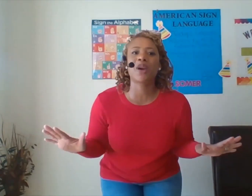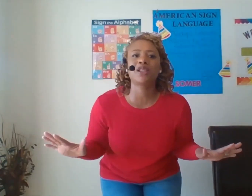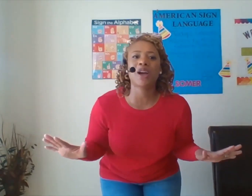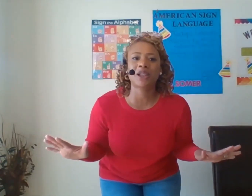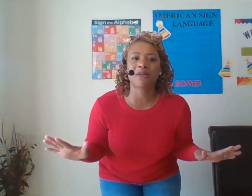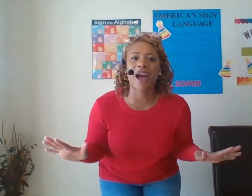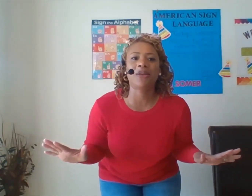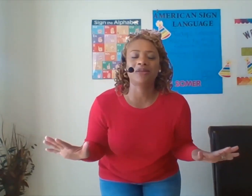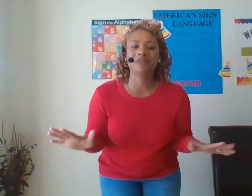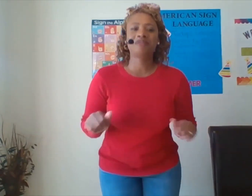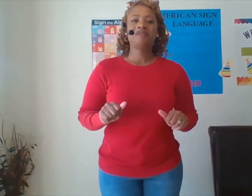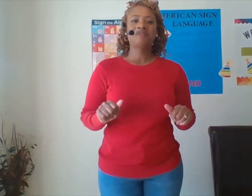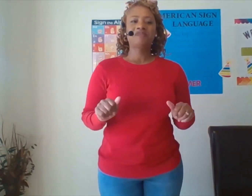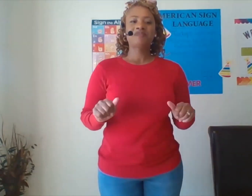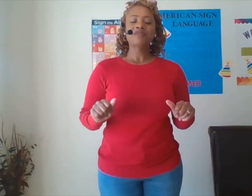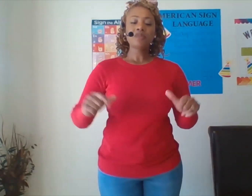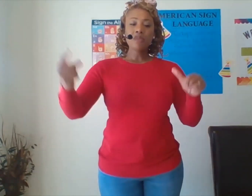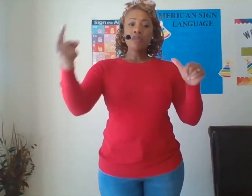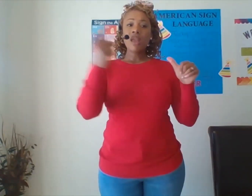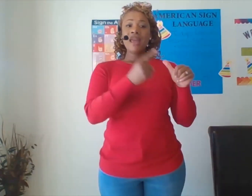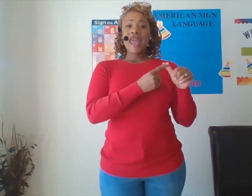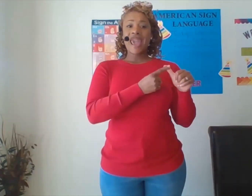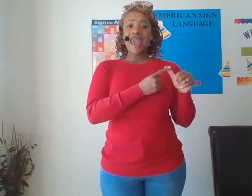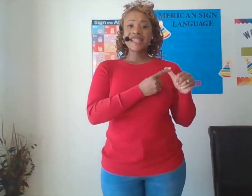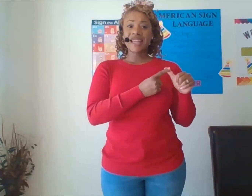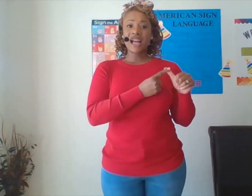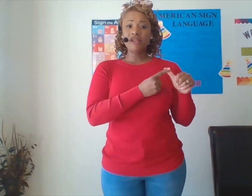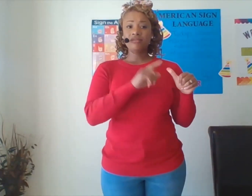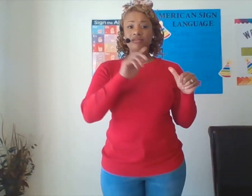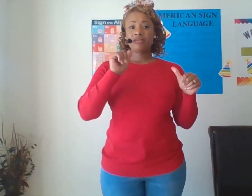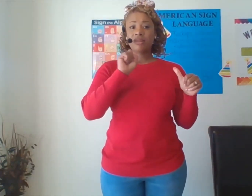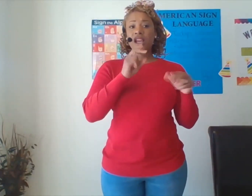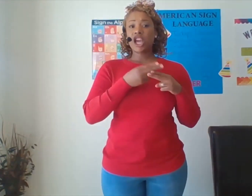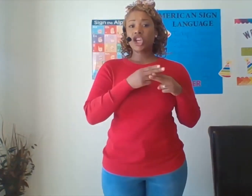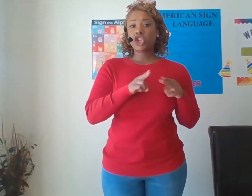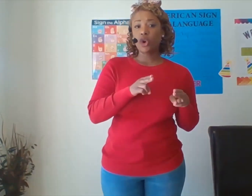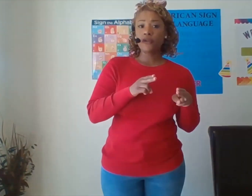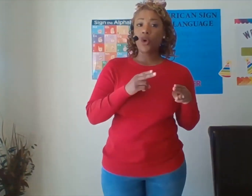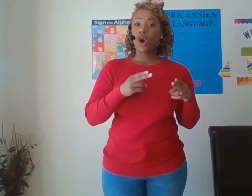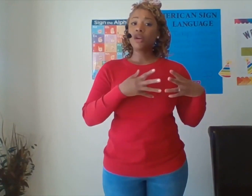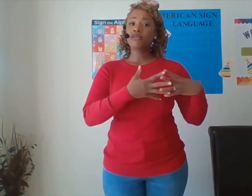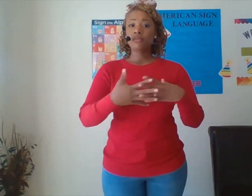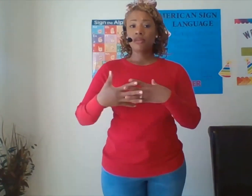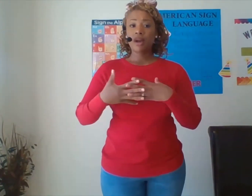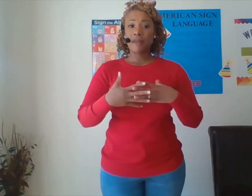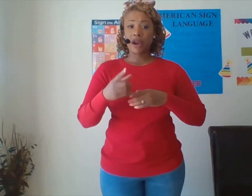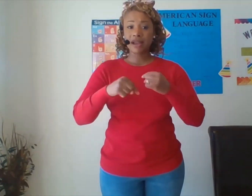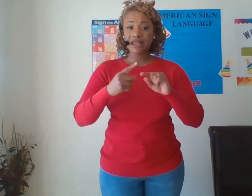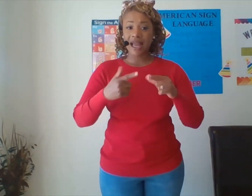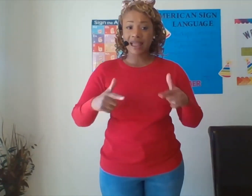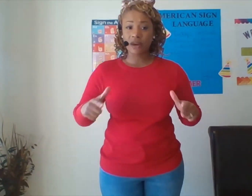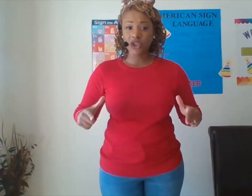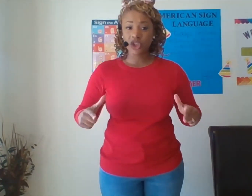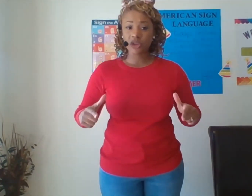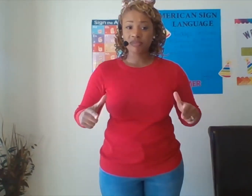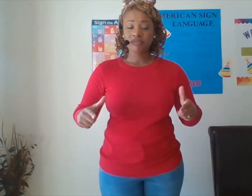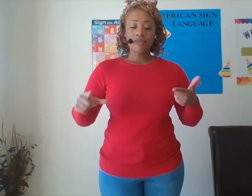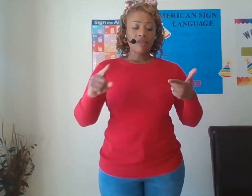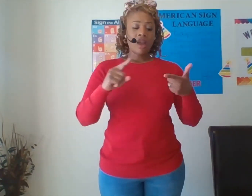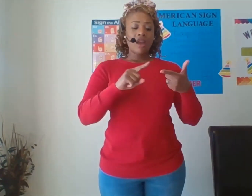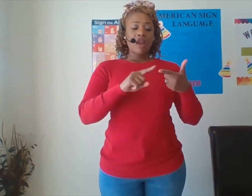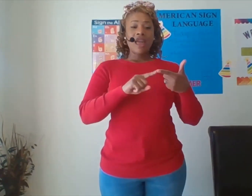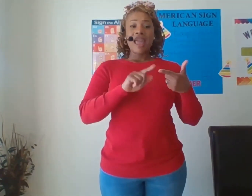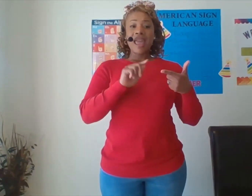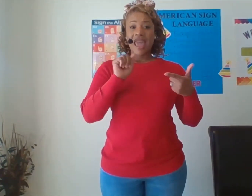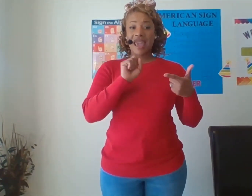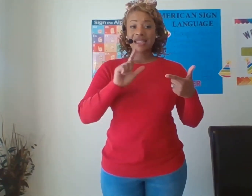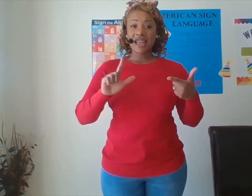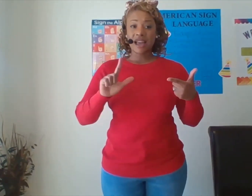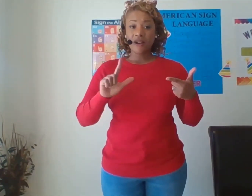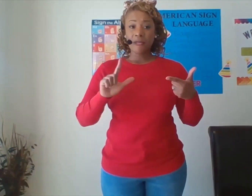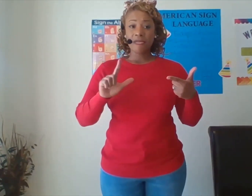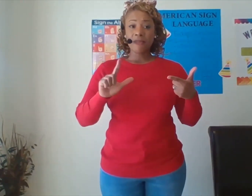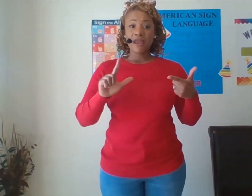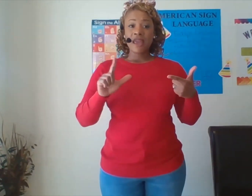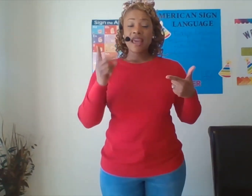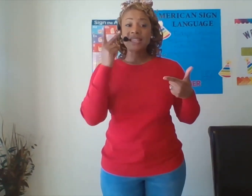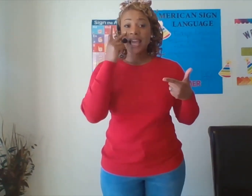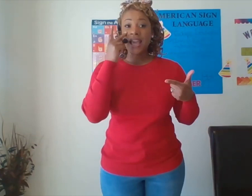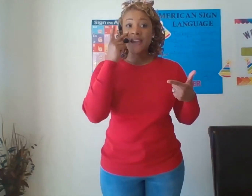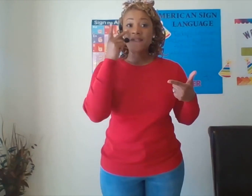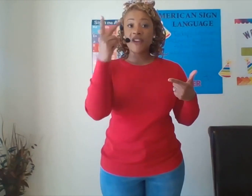we talked about ASL is short for American Sign Language ASL is a visual